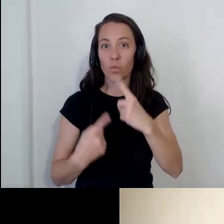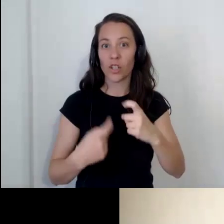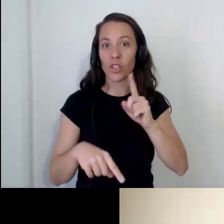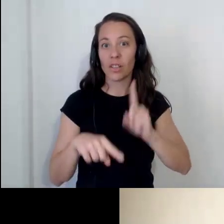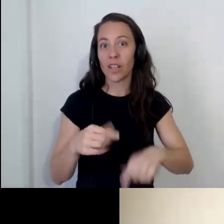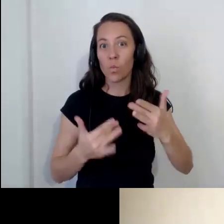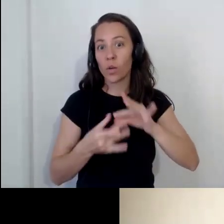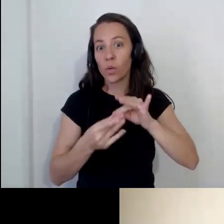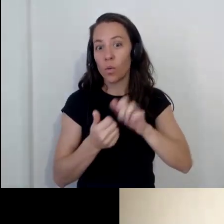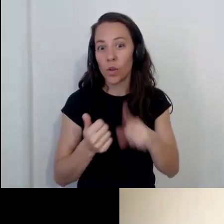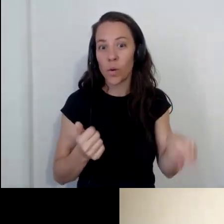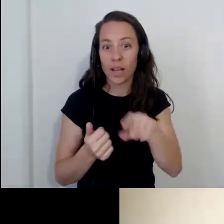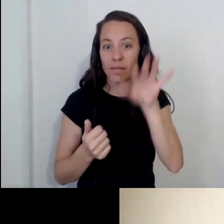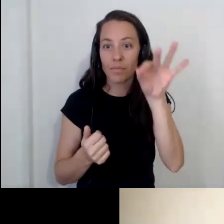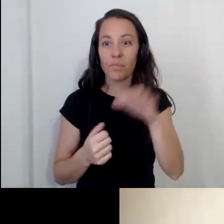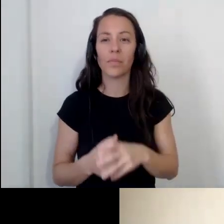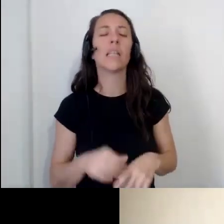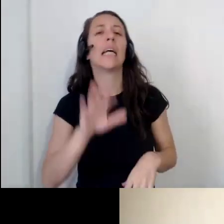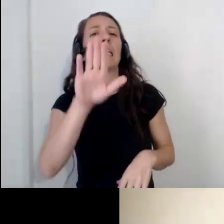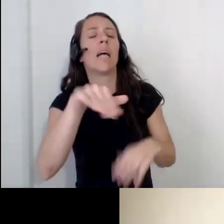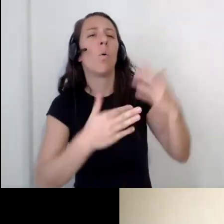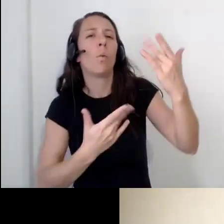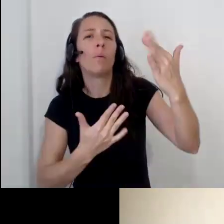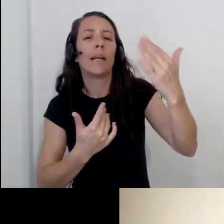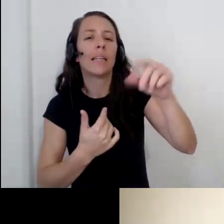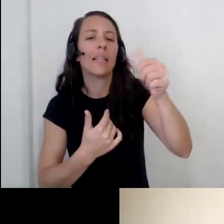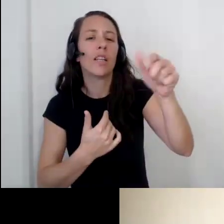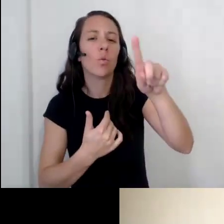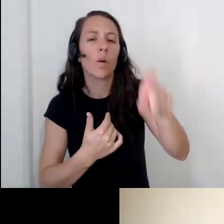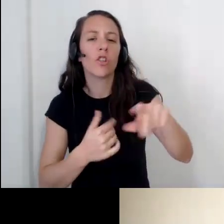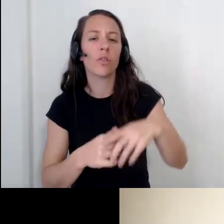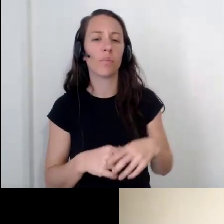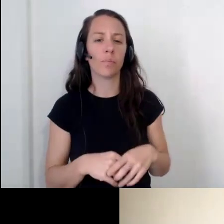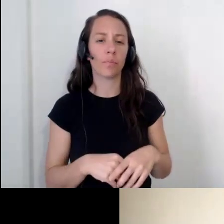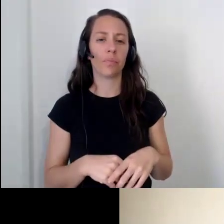Wait a minute, we do have another one. Can you speak to behind the